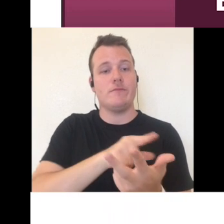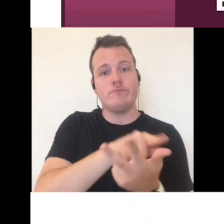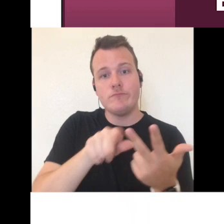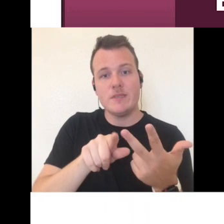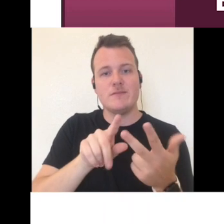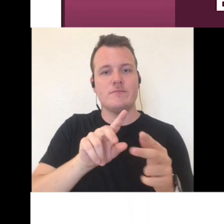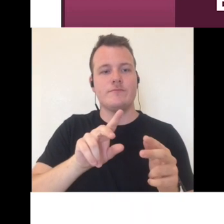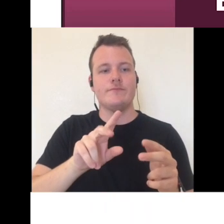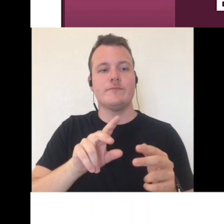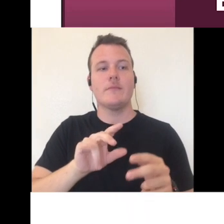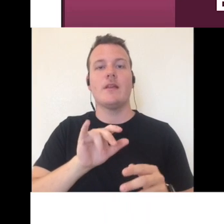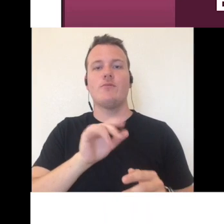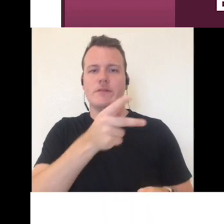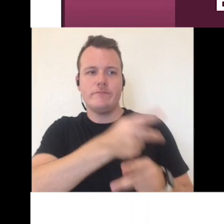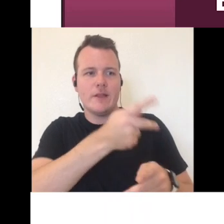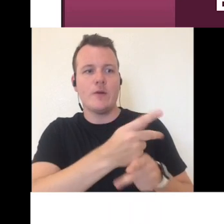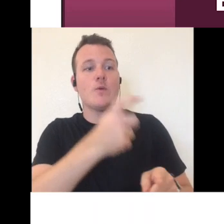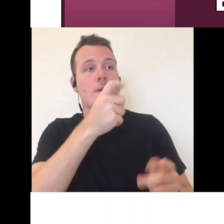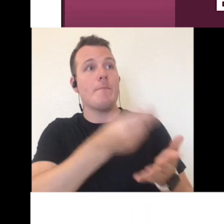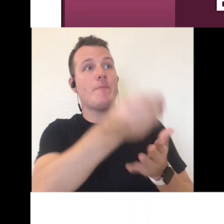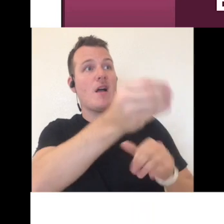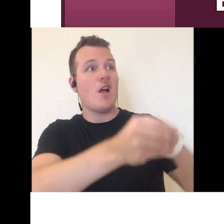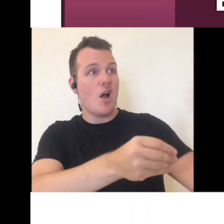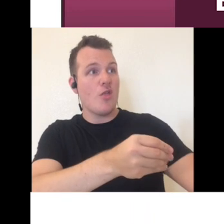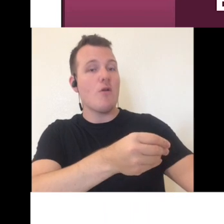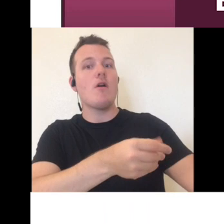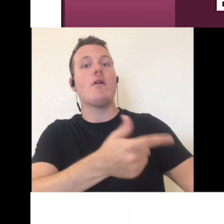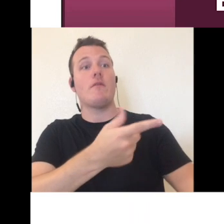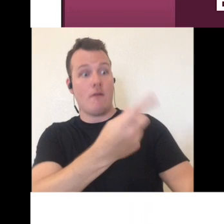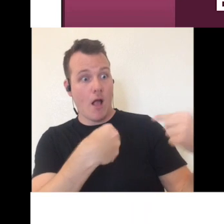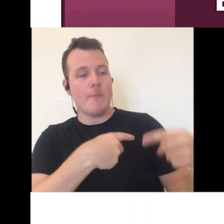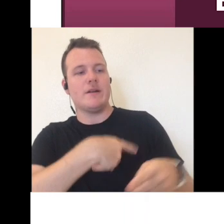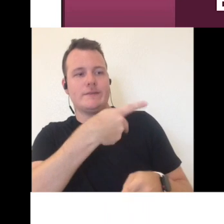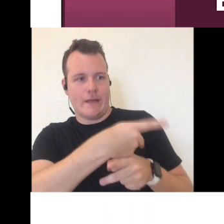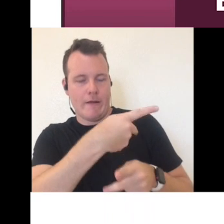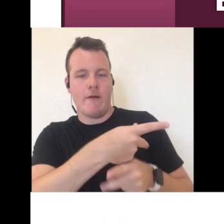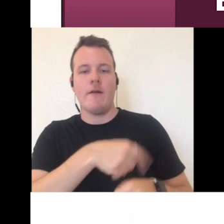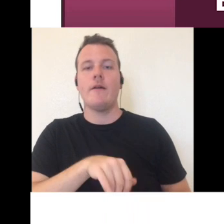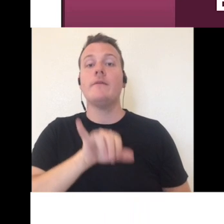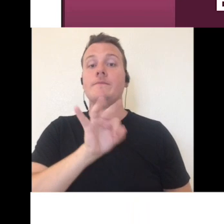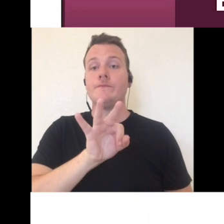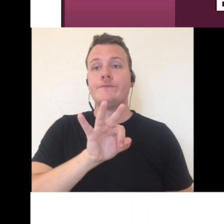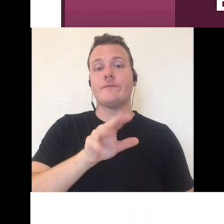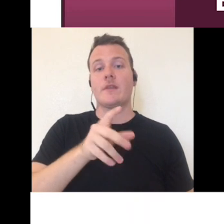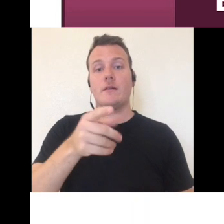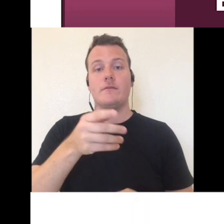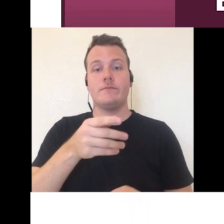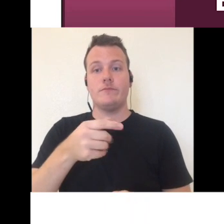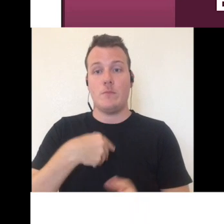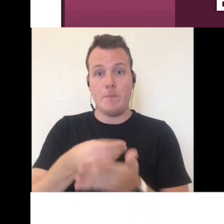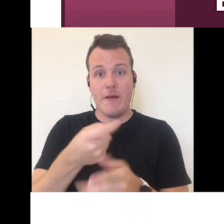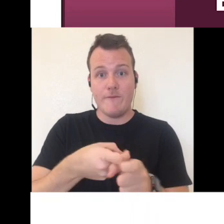use some sort of everything. That way you can take care of patients that bought their products somewhere else, you can take care of your own patients, you can